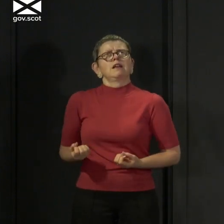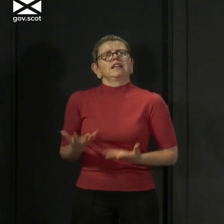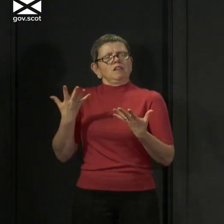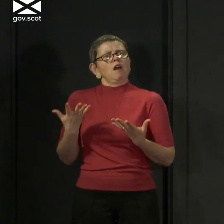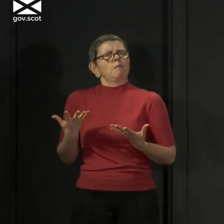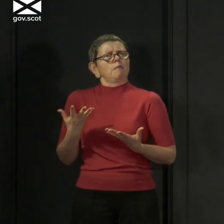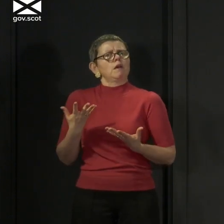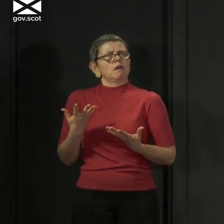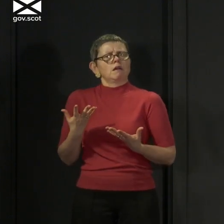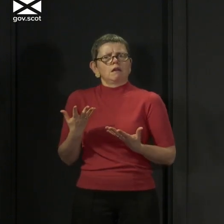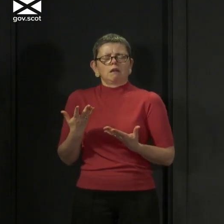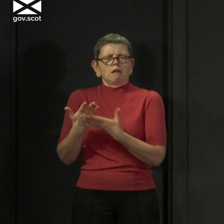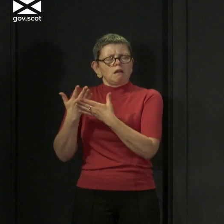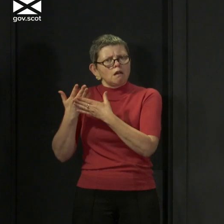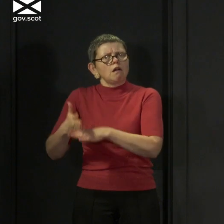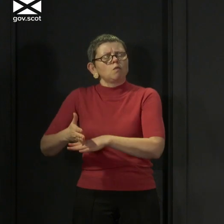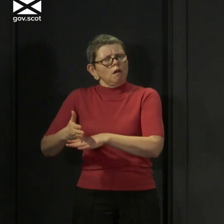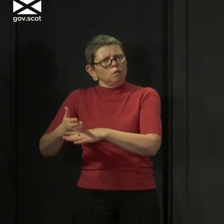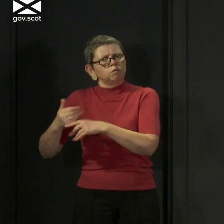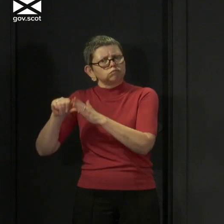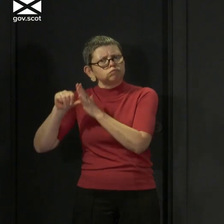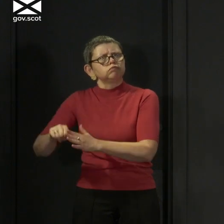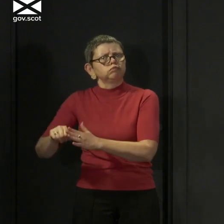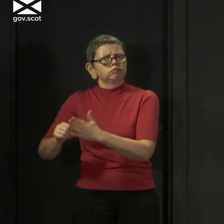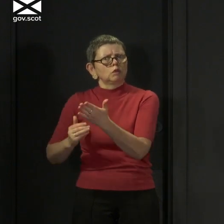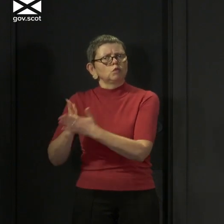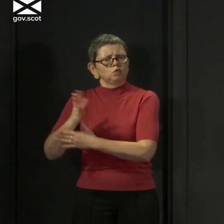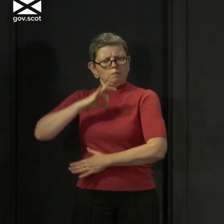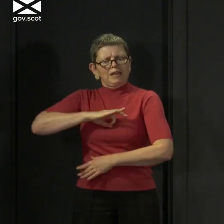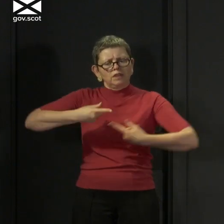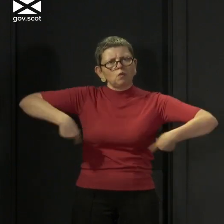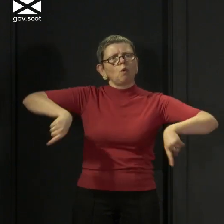They demonstrated the resilience of the human spirit and our ability to overcome adversity.